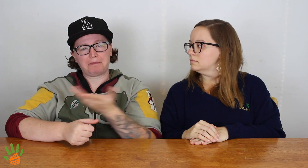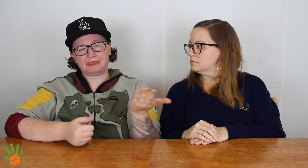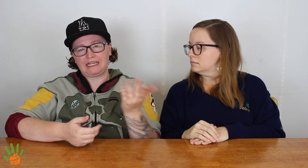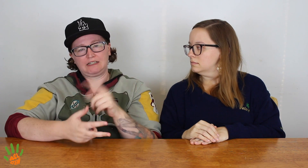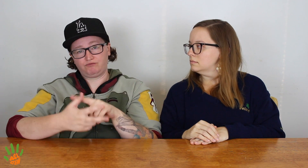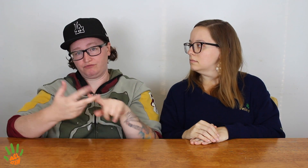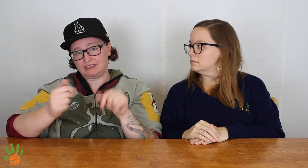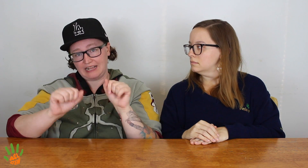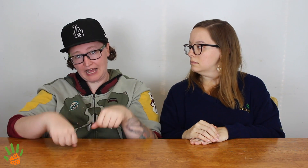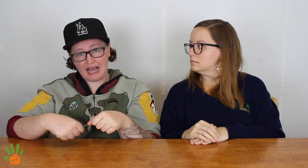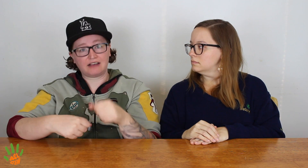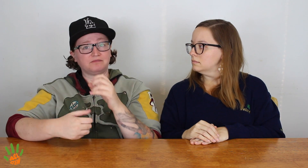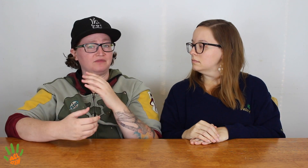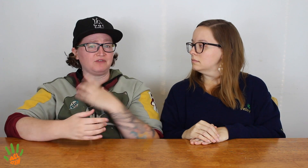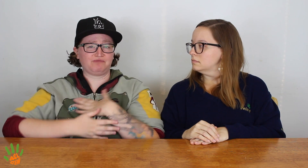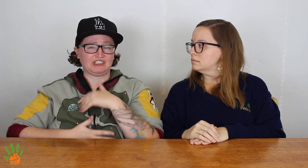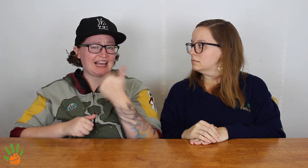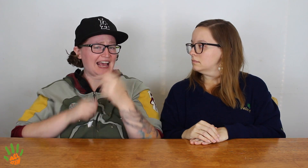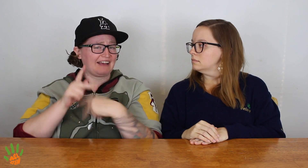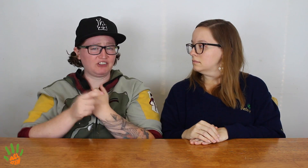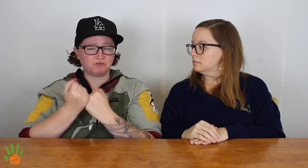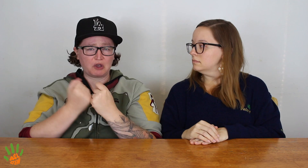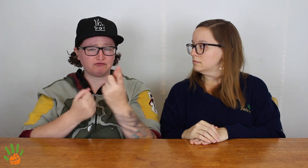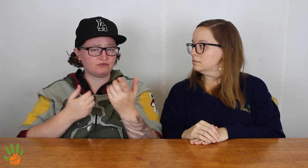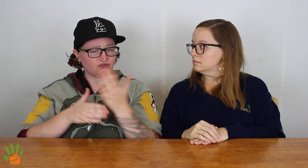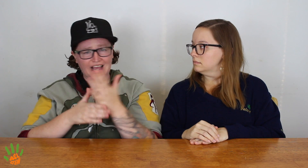So you can do those and we appreciate any support